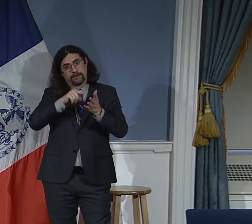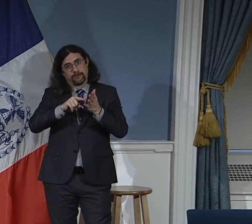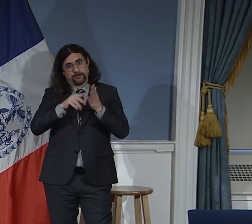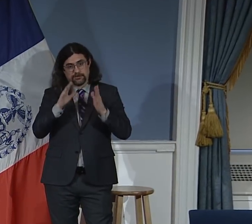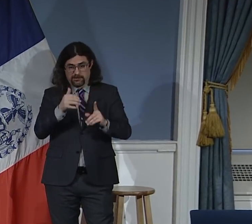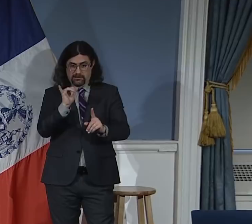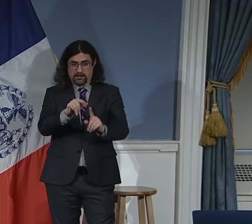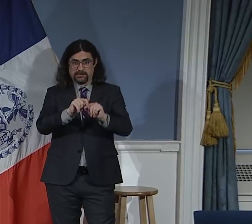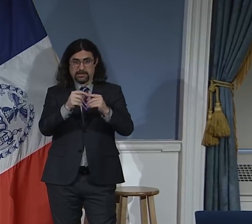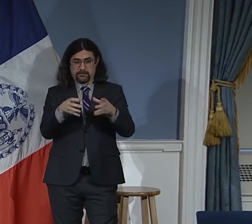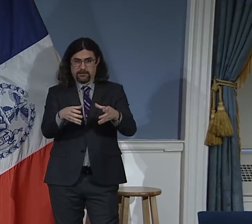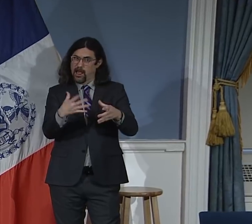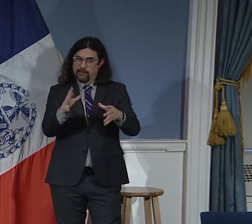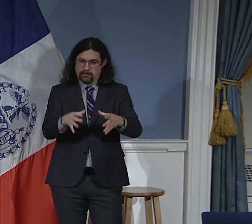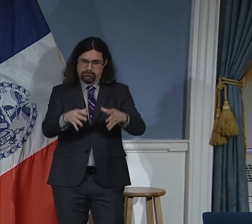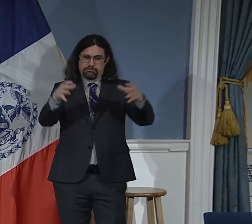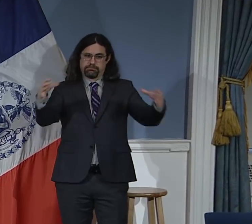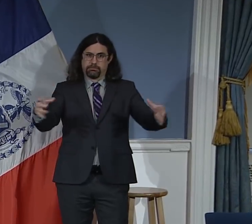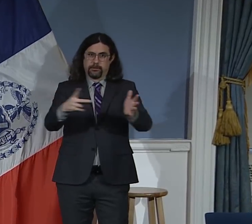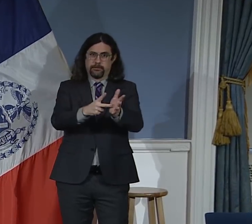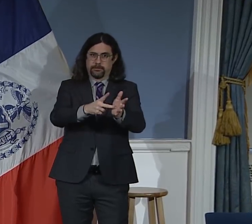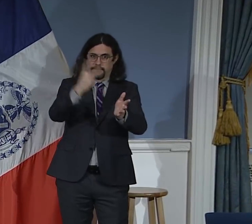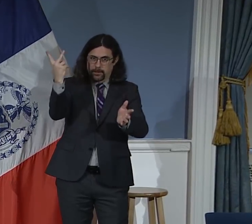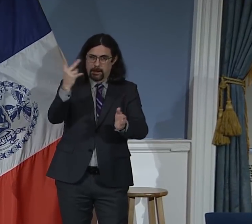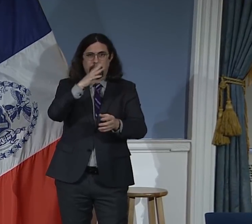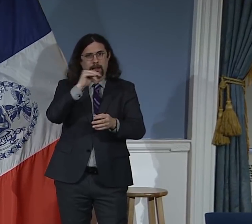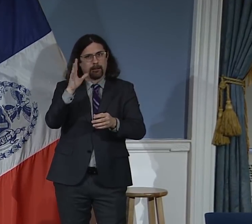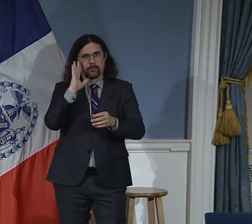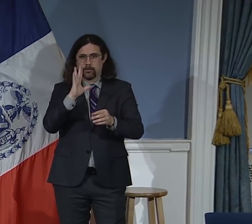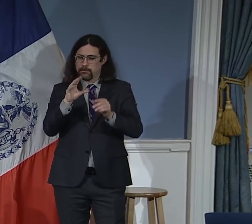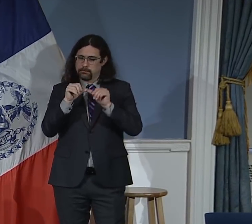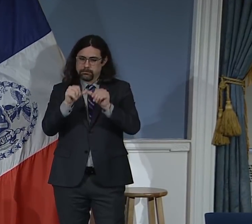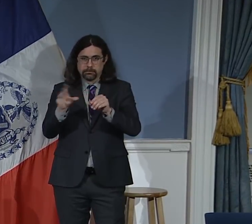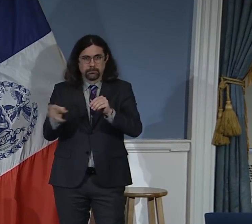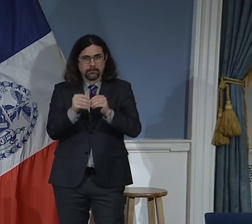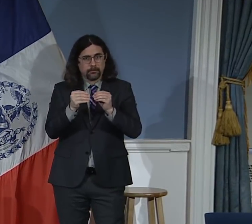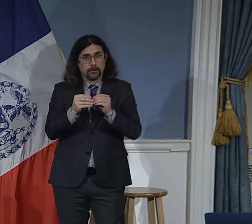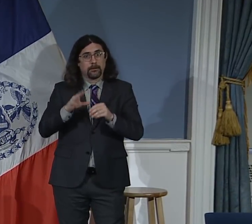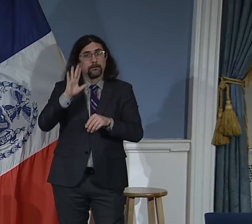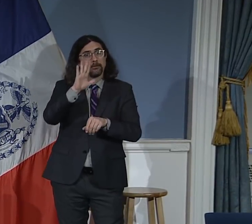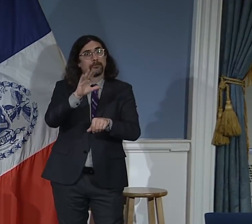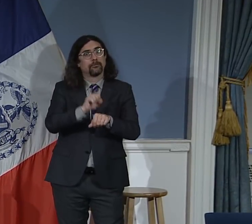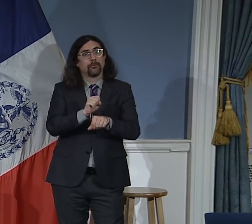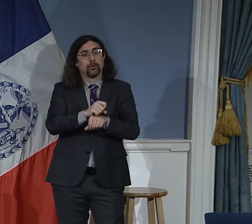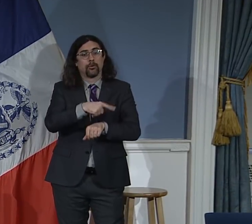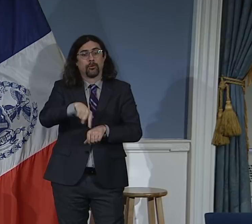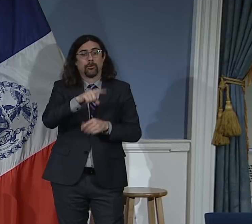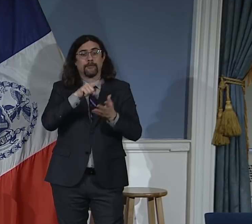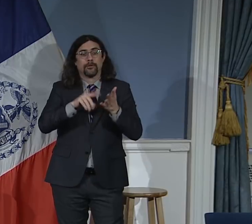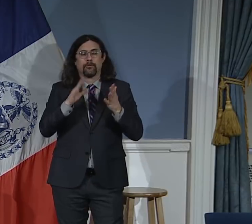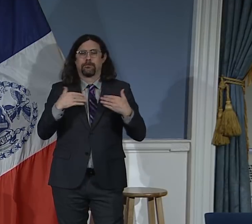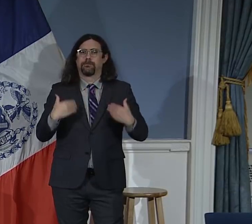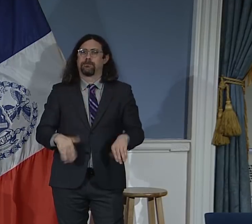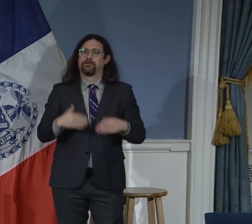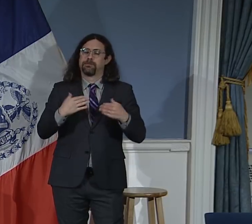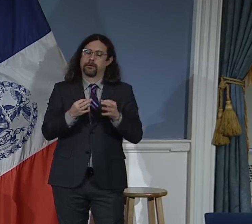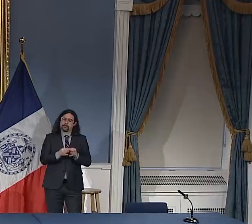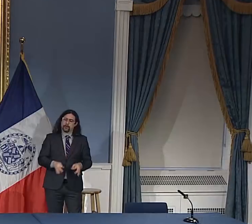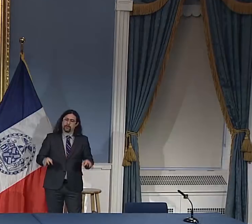WITH THE COMMISSIONER. WE'VE DOUBLED THE MONEY . WE'LL CONTINUE ADDING. WE'RE IN A DIFFERENT STRATEGIC CONTEXT, BUT HETRARE E ENPLTY OF SITUATIONS WHERE THAT WORK